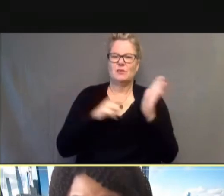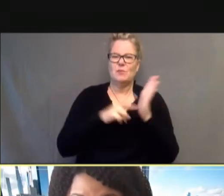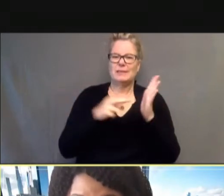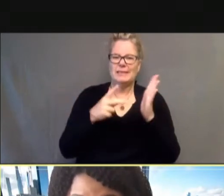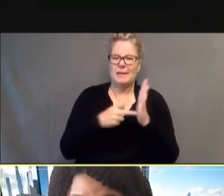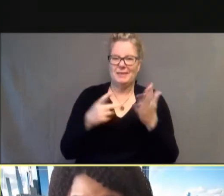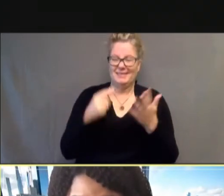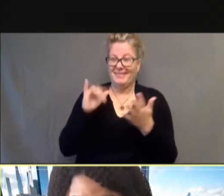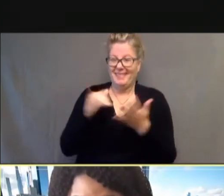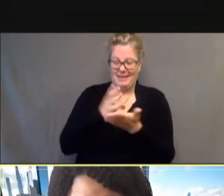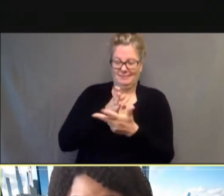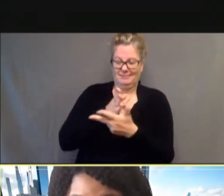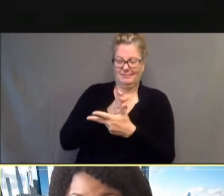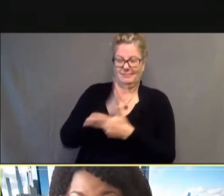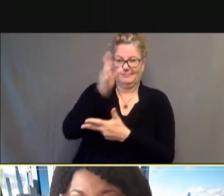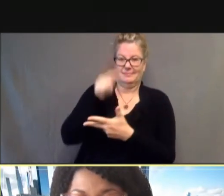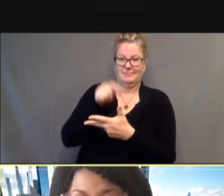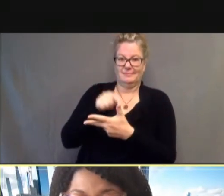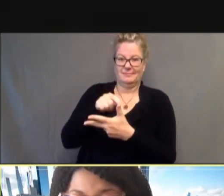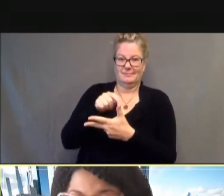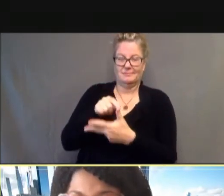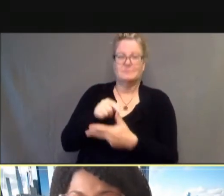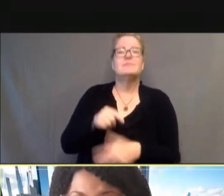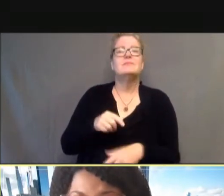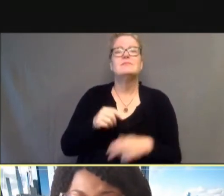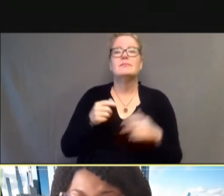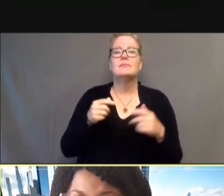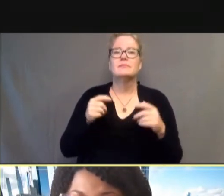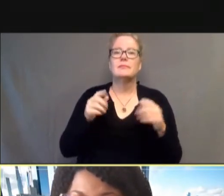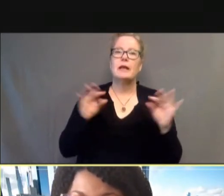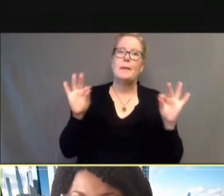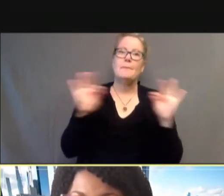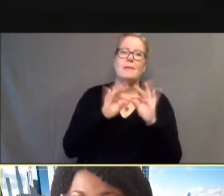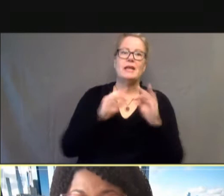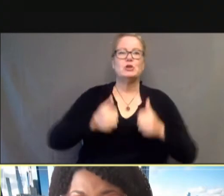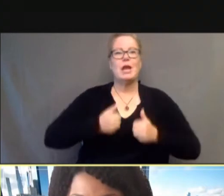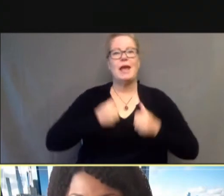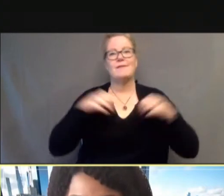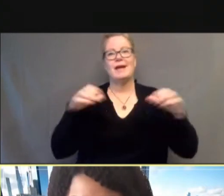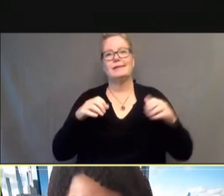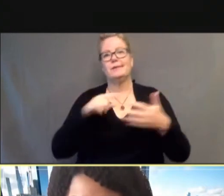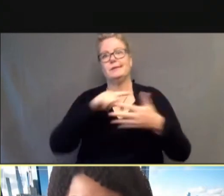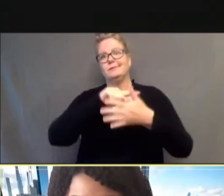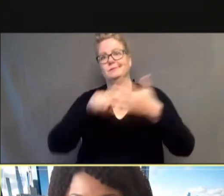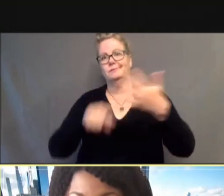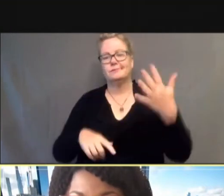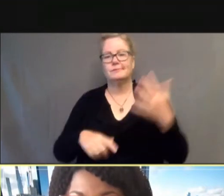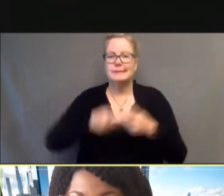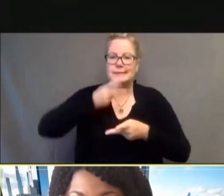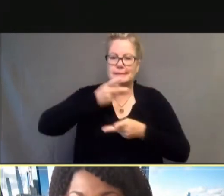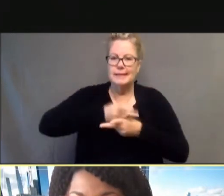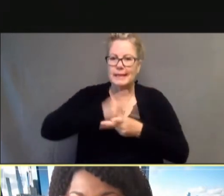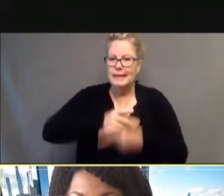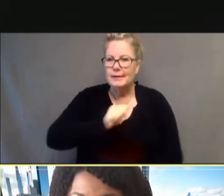individual with a disability, major life activities include things like caring for oneself, performing